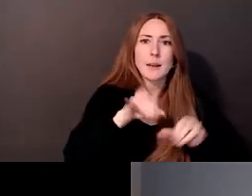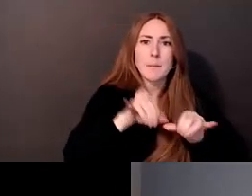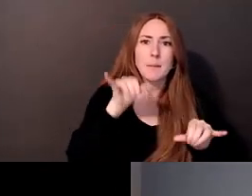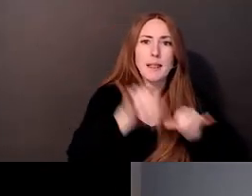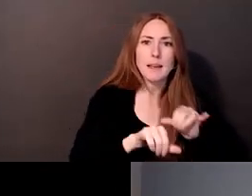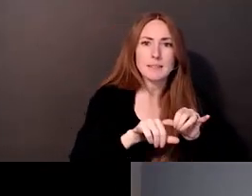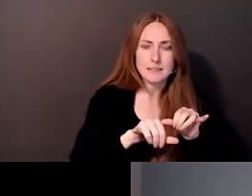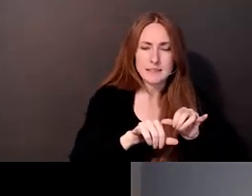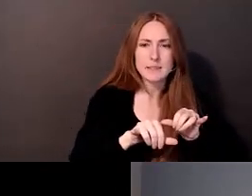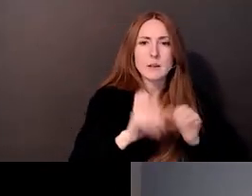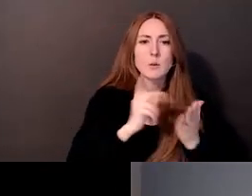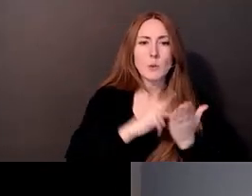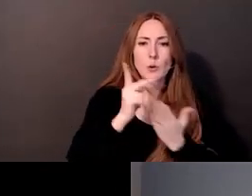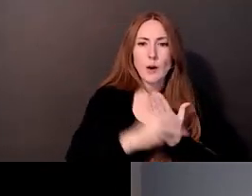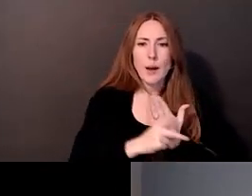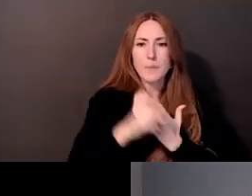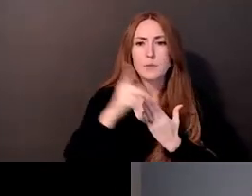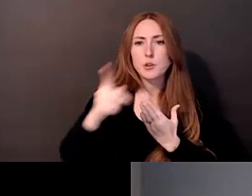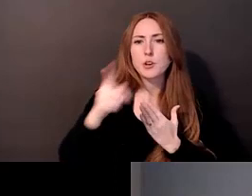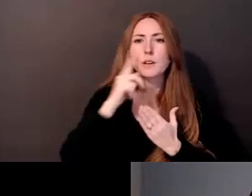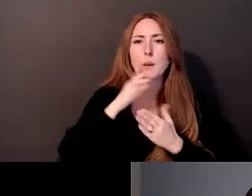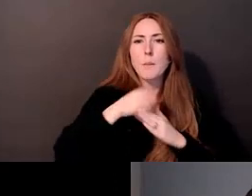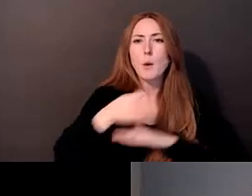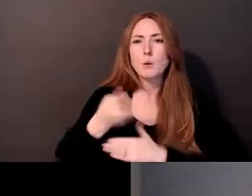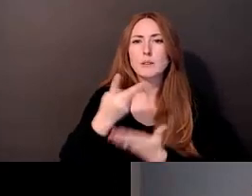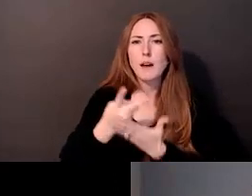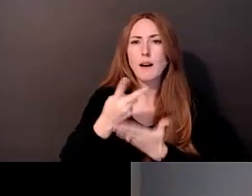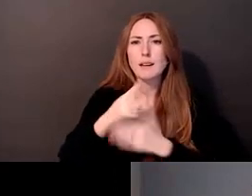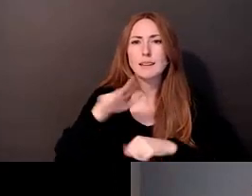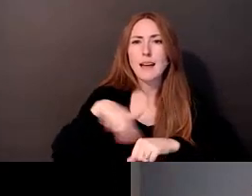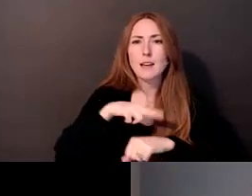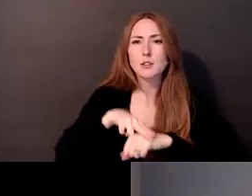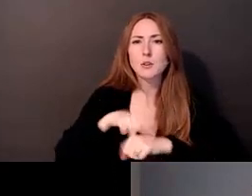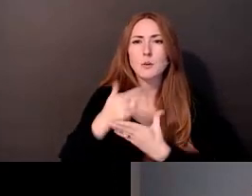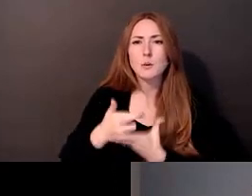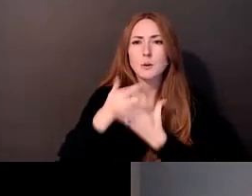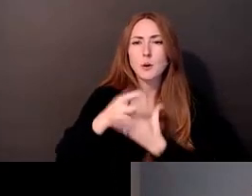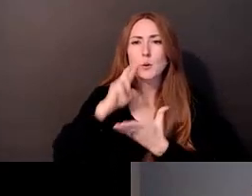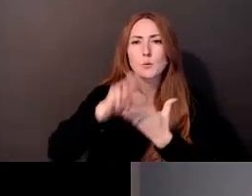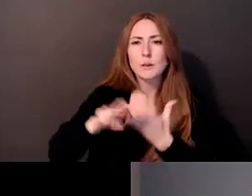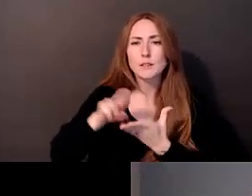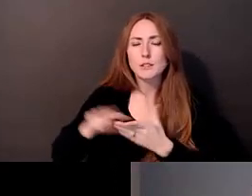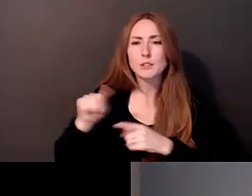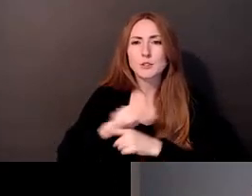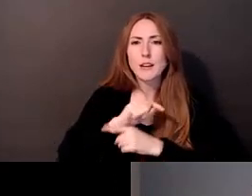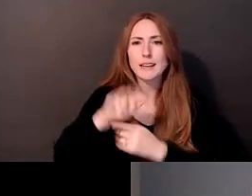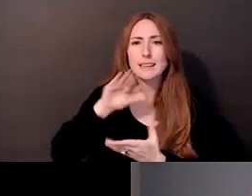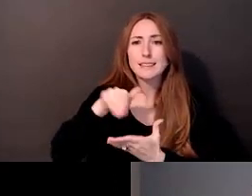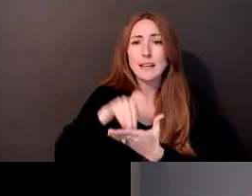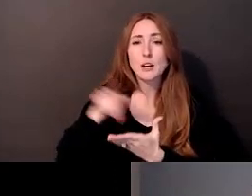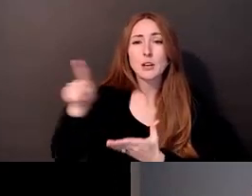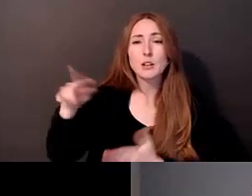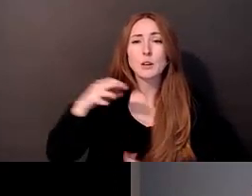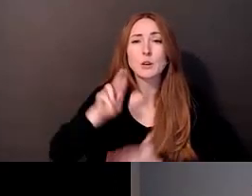She's a postdoc at the National Rehabilitation Research and Training Center at the University of Pittsburgh.